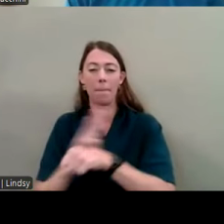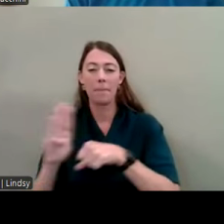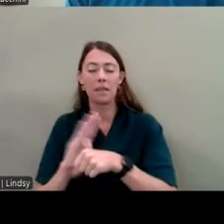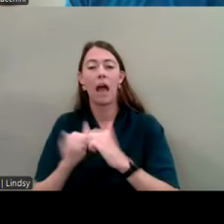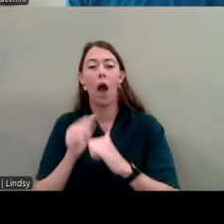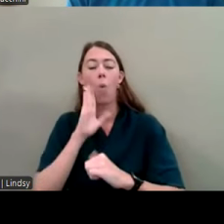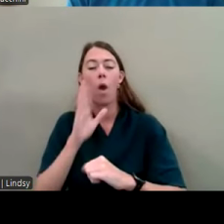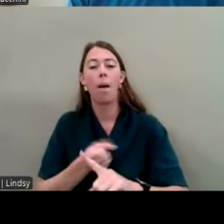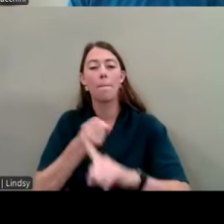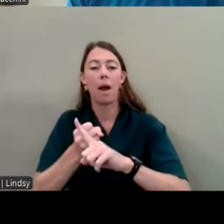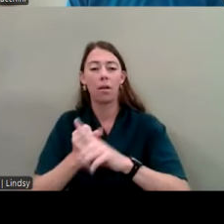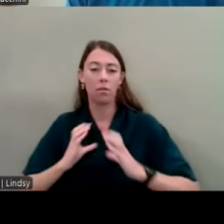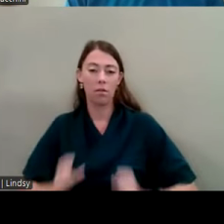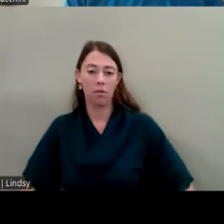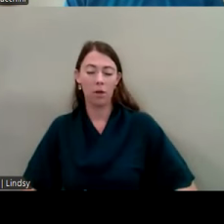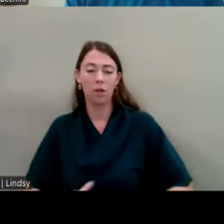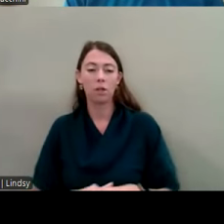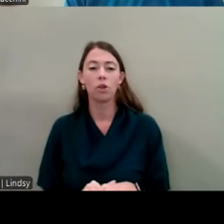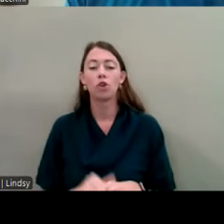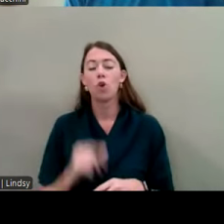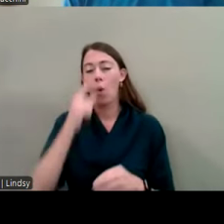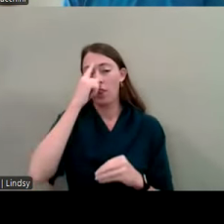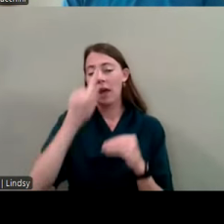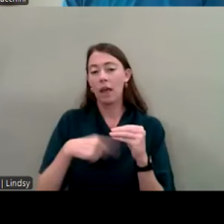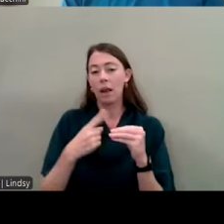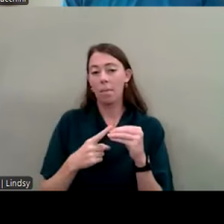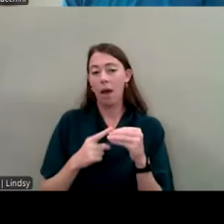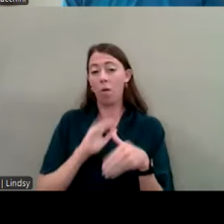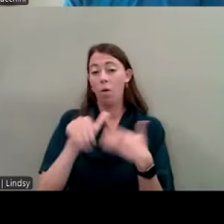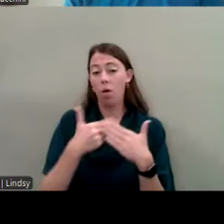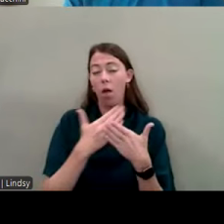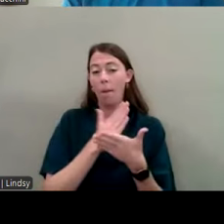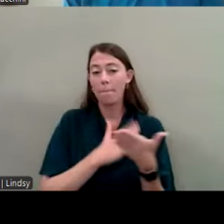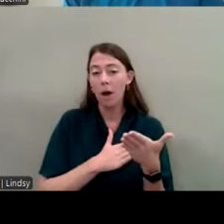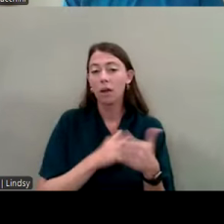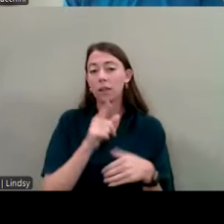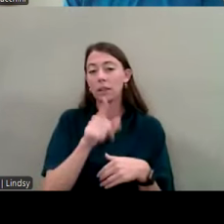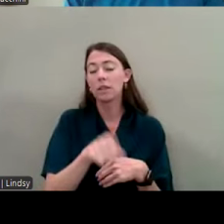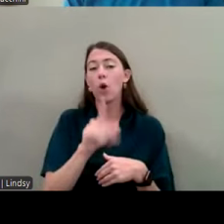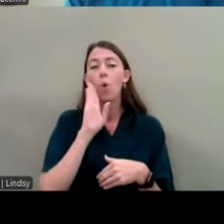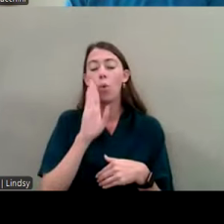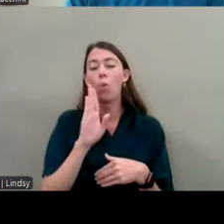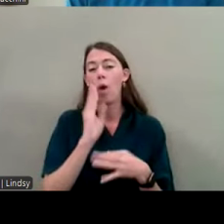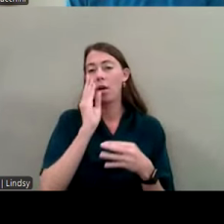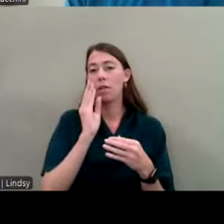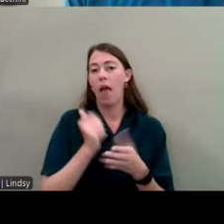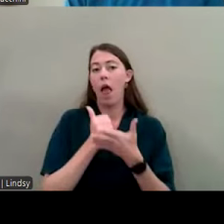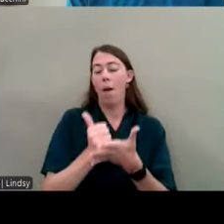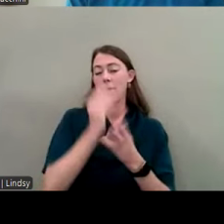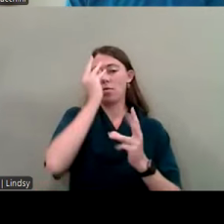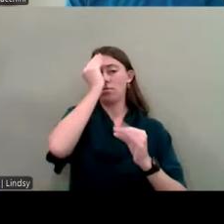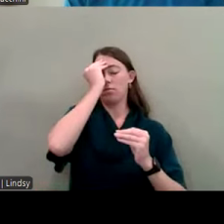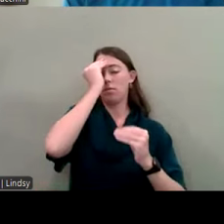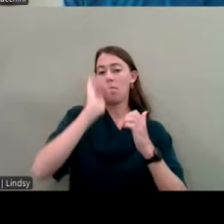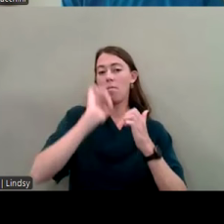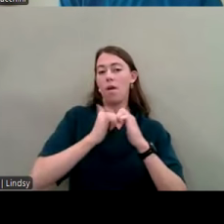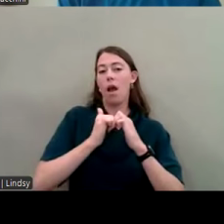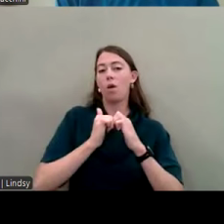Combining these two parameters might give you at least an initial period, a quick way to increment